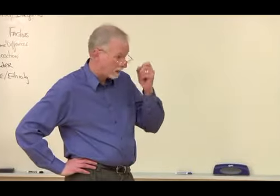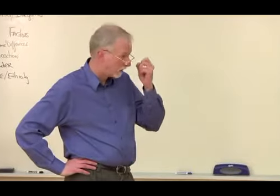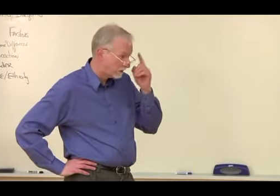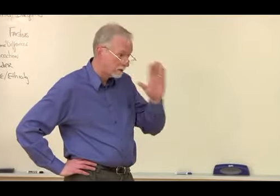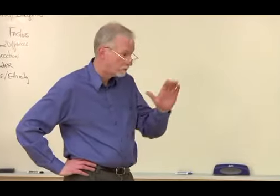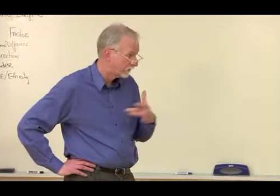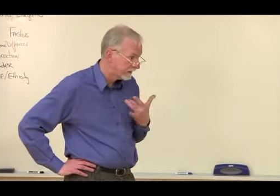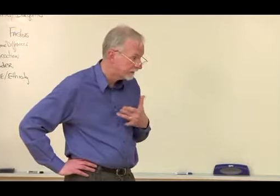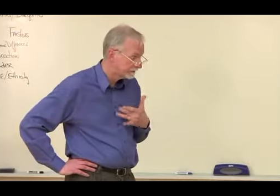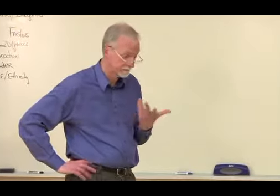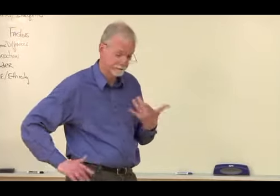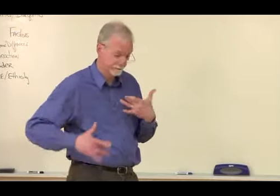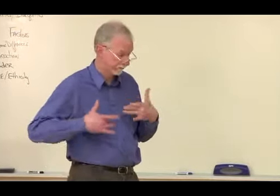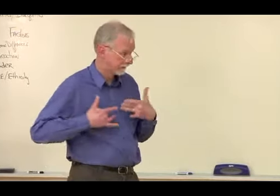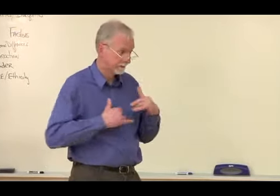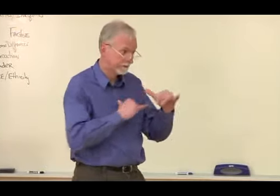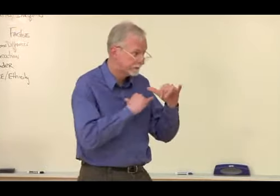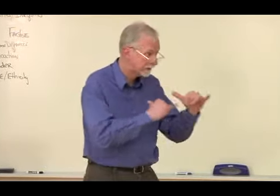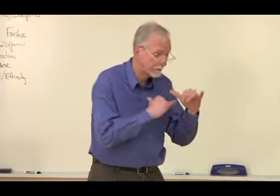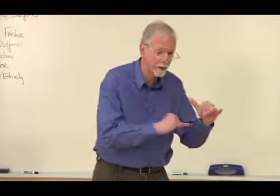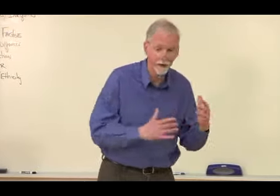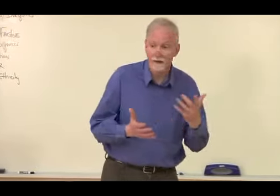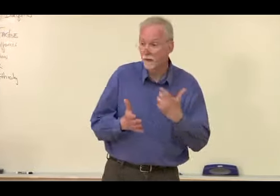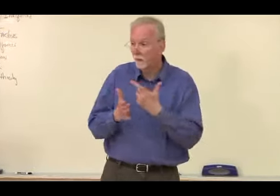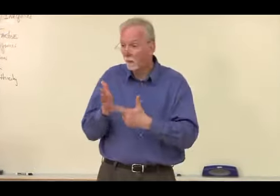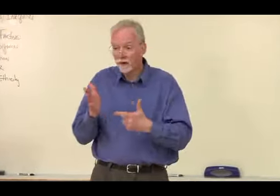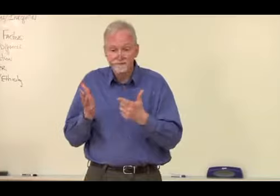Now, I understand your feelings. I feel the same way.